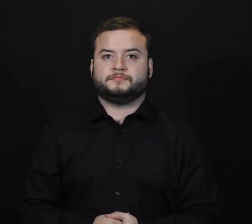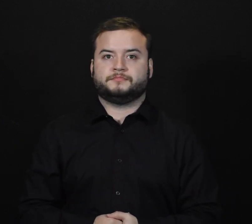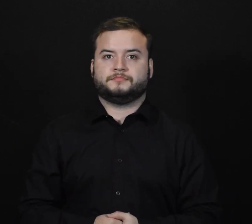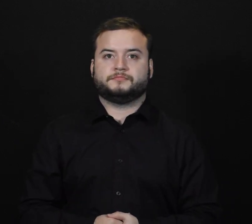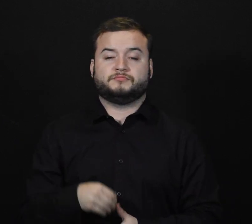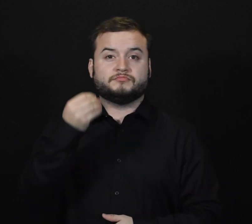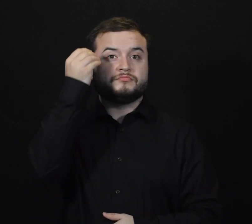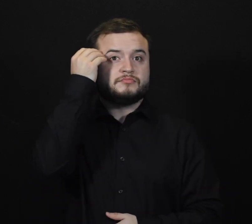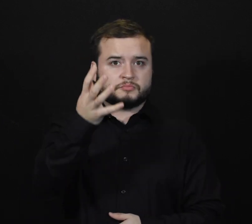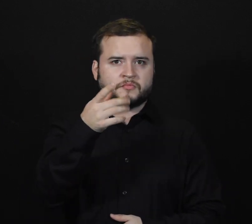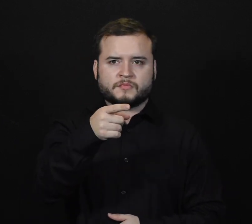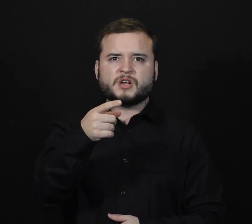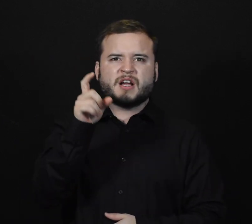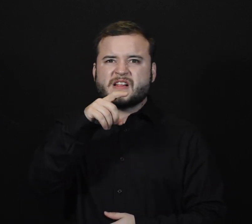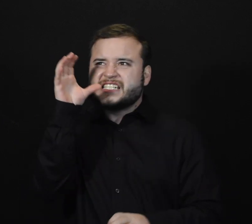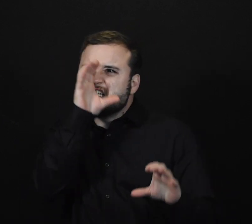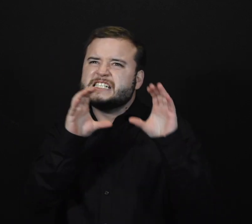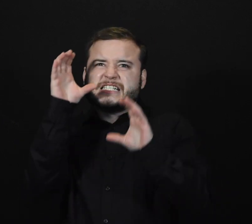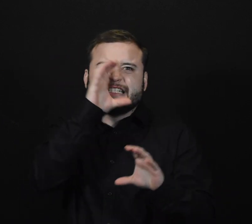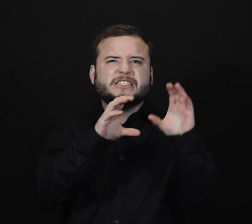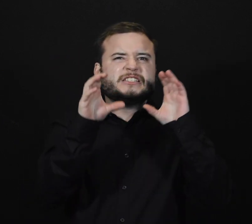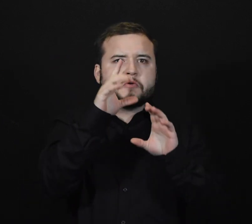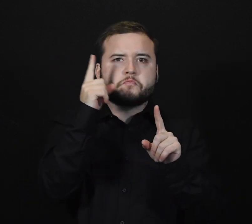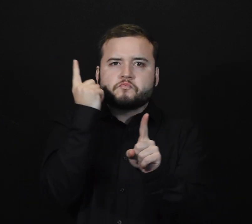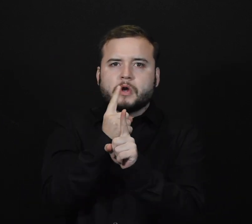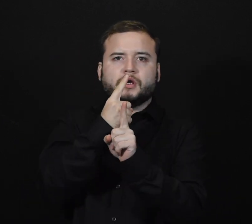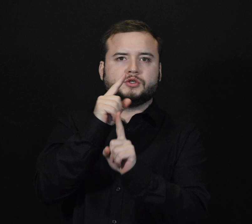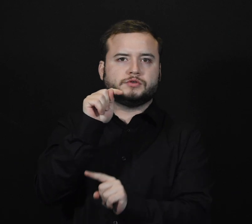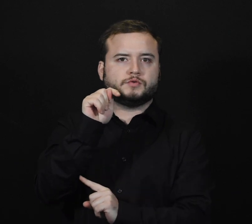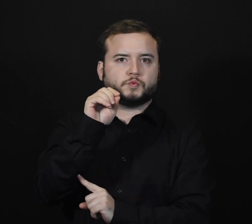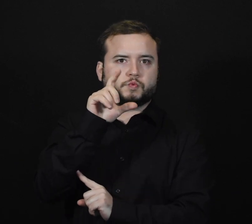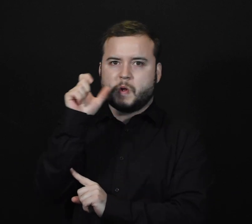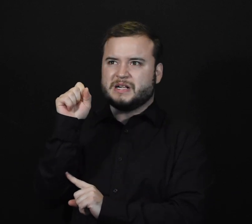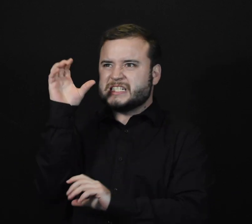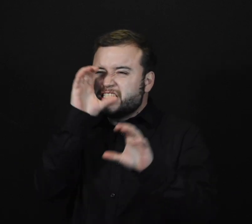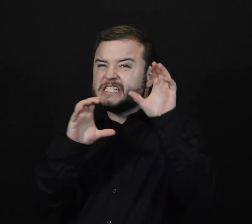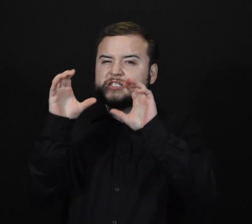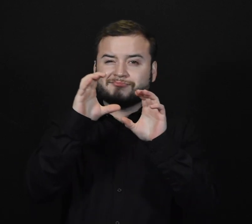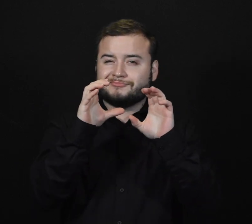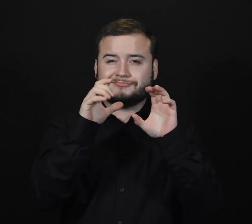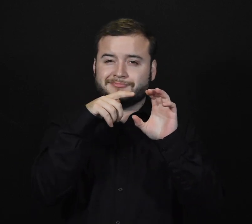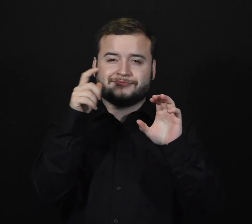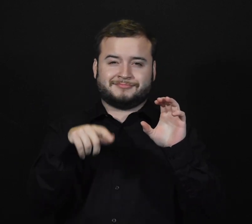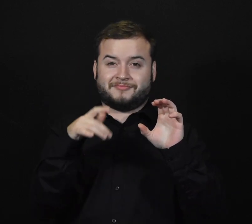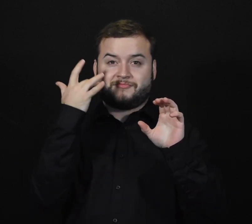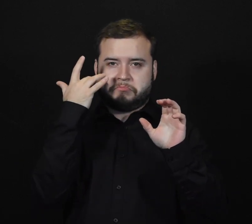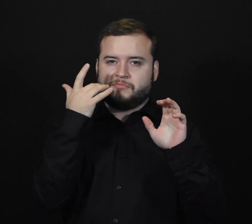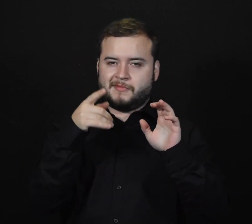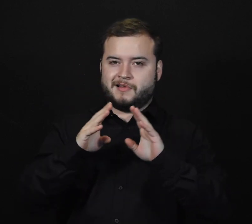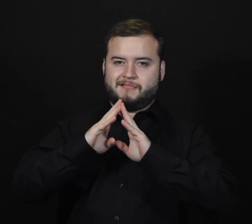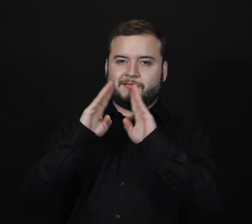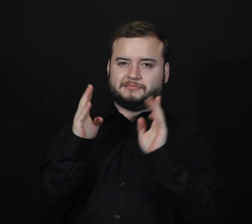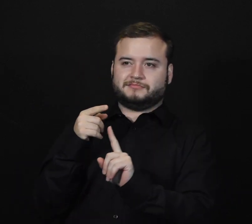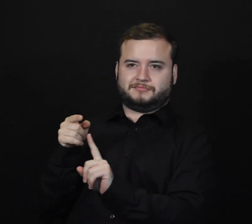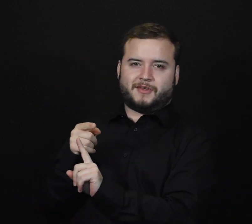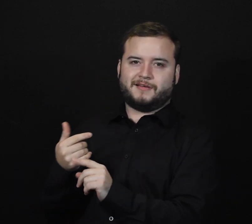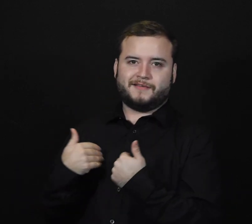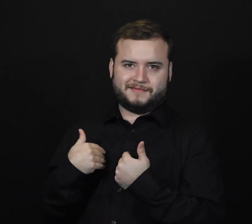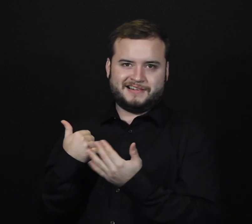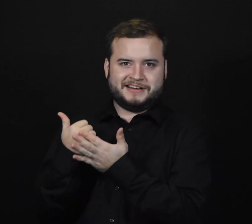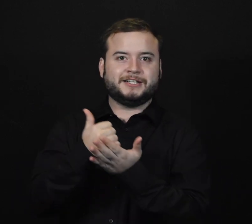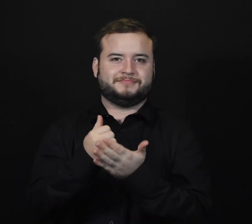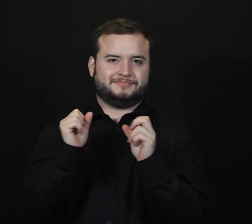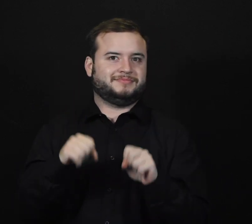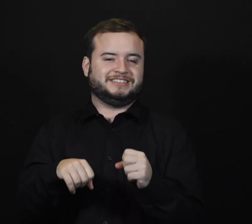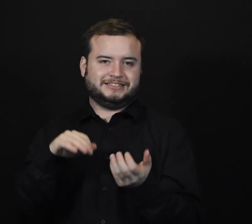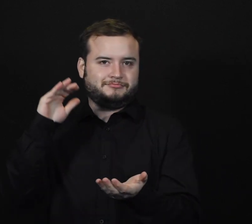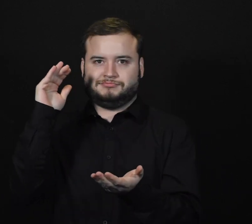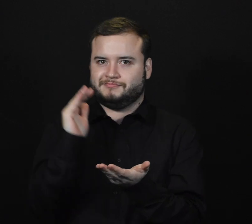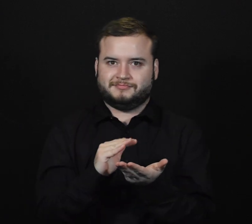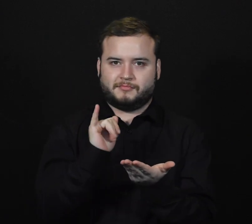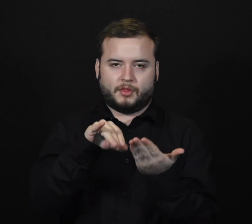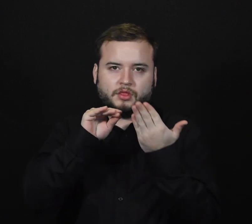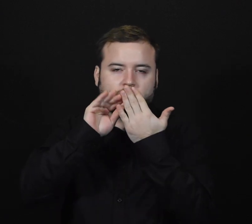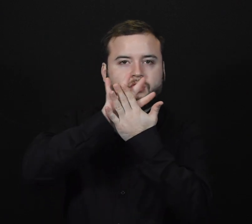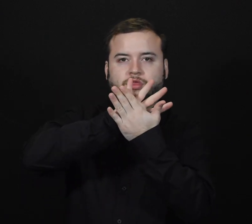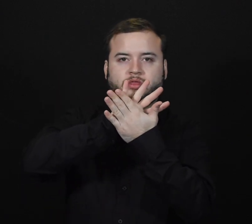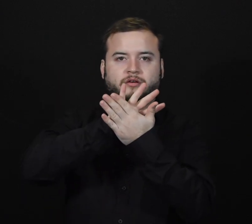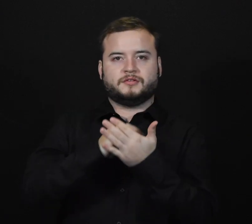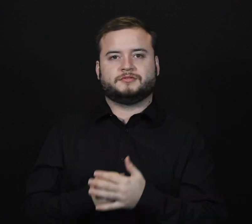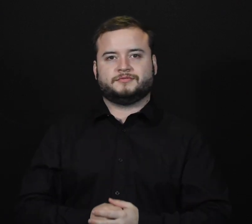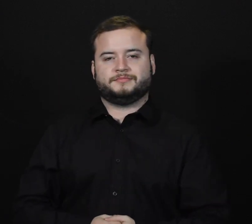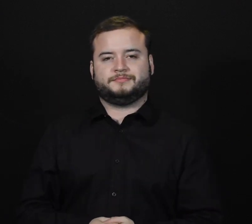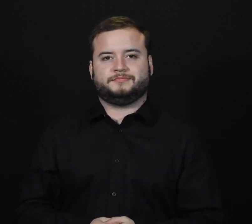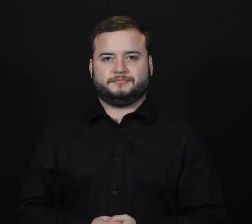You don’t have to look too far to find tools around your homes that might help reduce fogging of your masks.